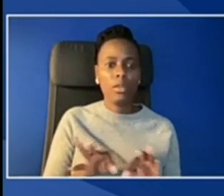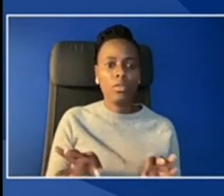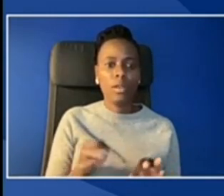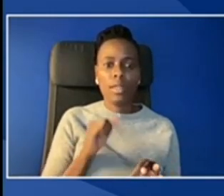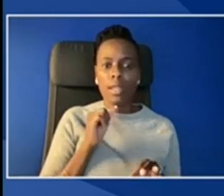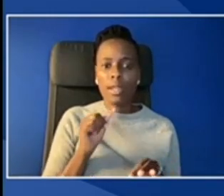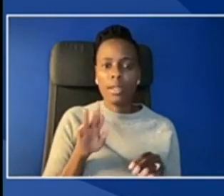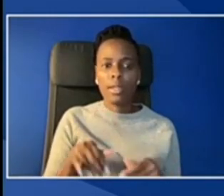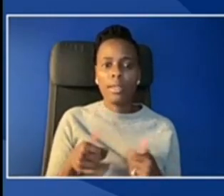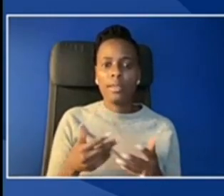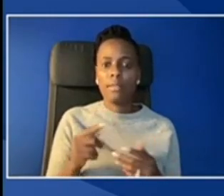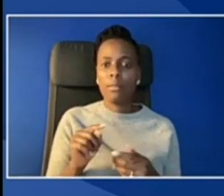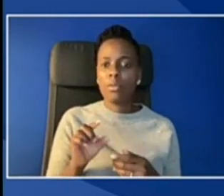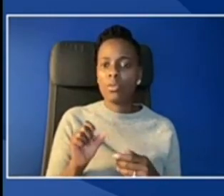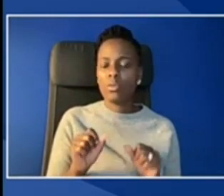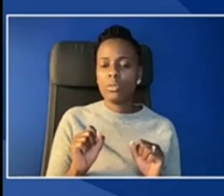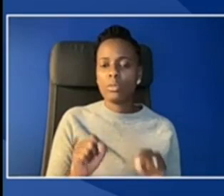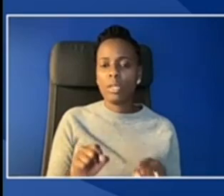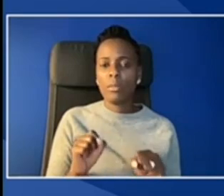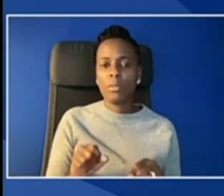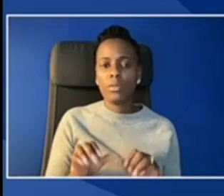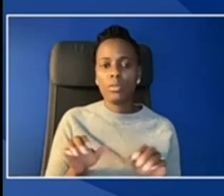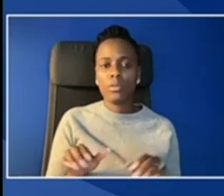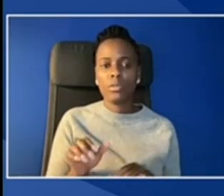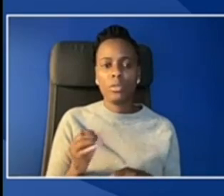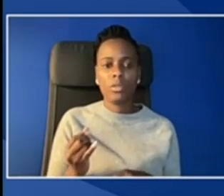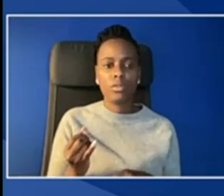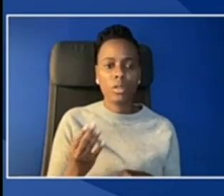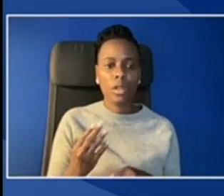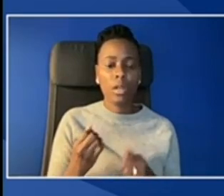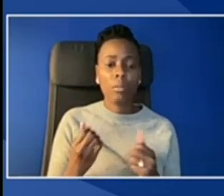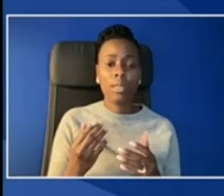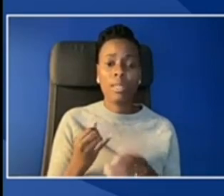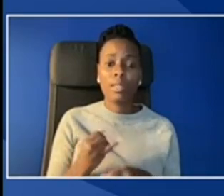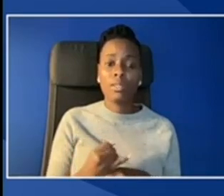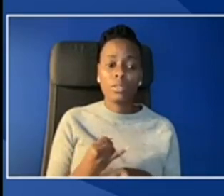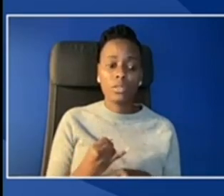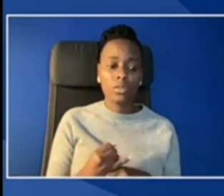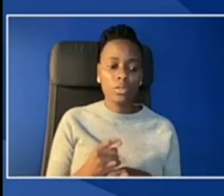And also, many of these institutions promise them a network where they could go